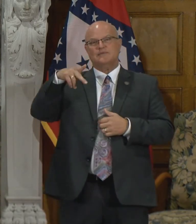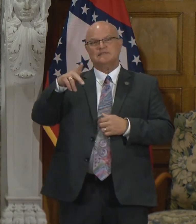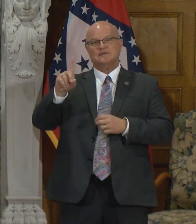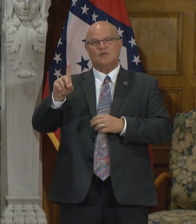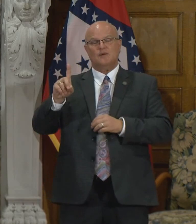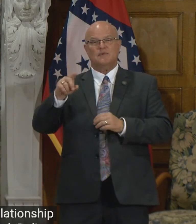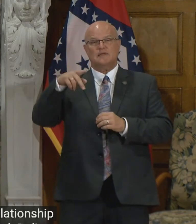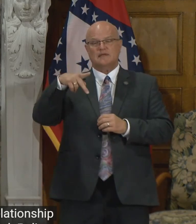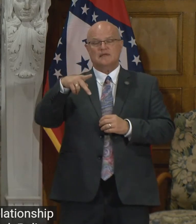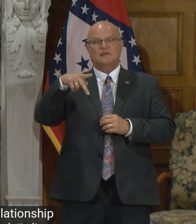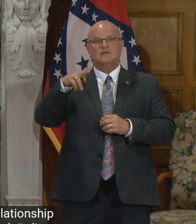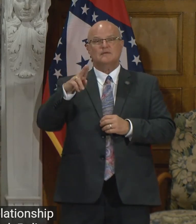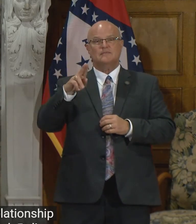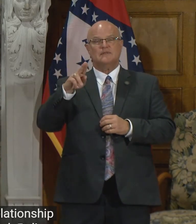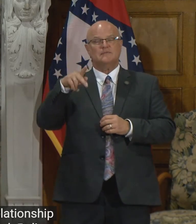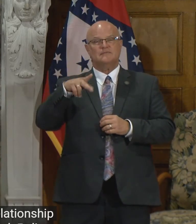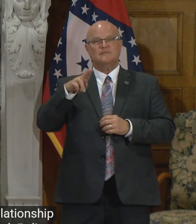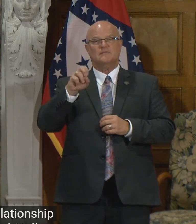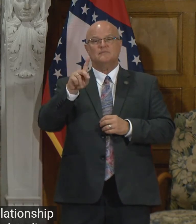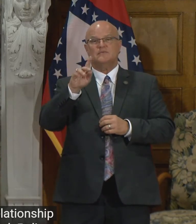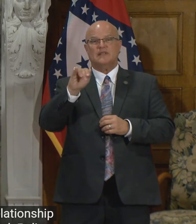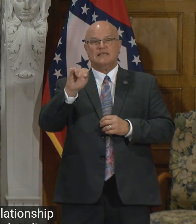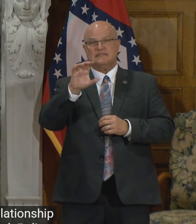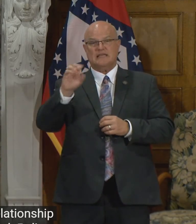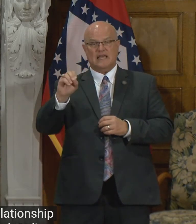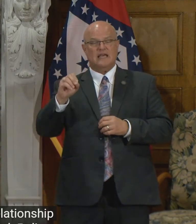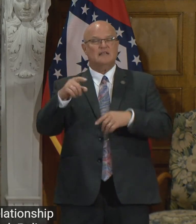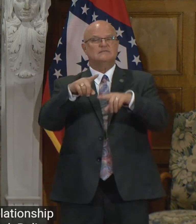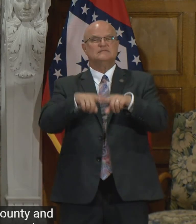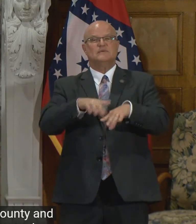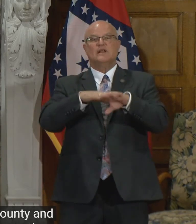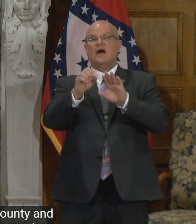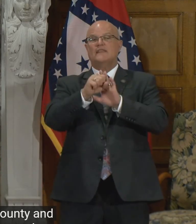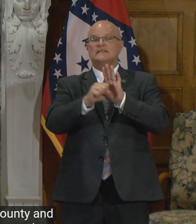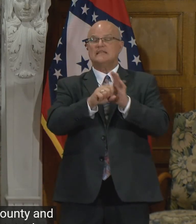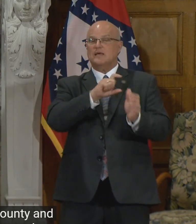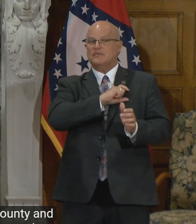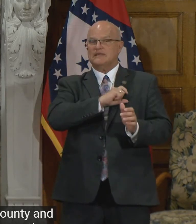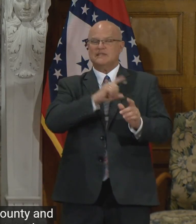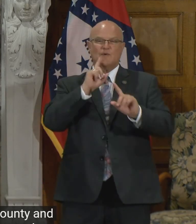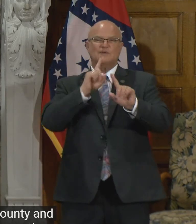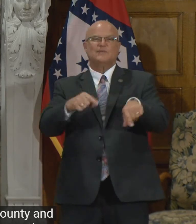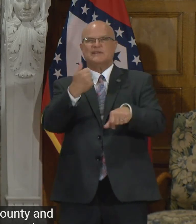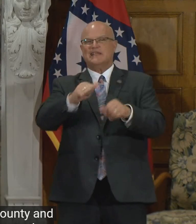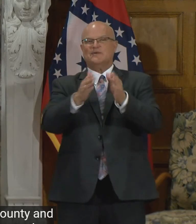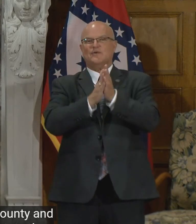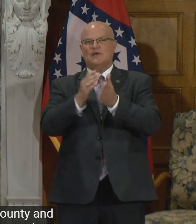and agencies around the state, they depend on the state police and we're always ready to to respond to any request for assistance.